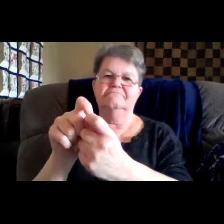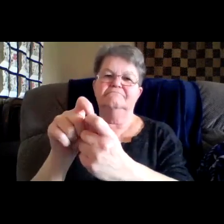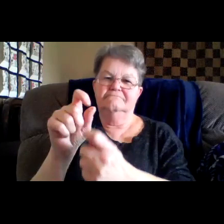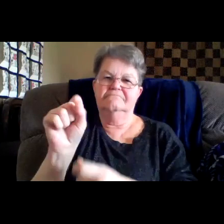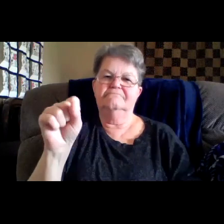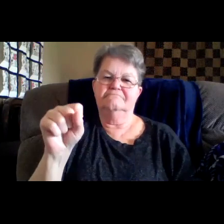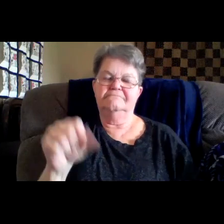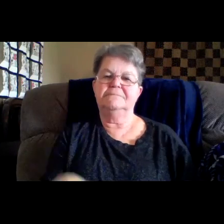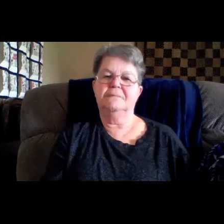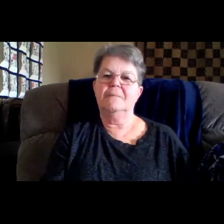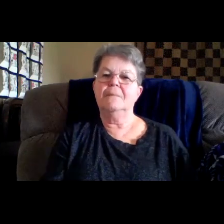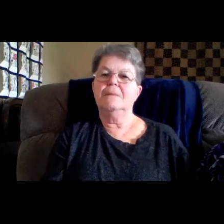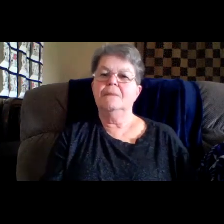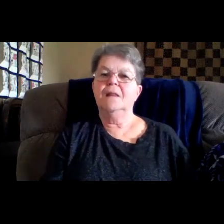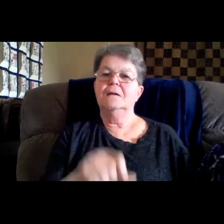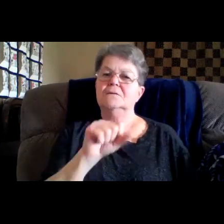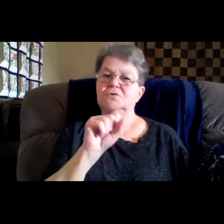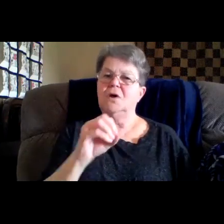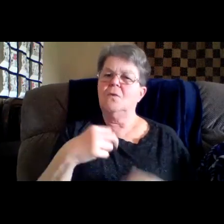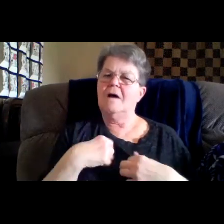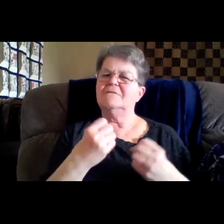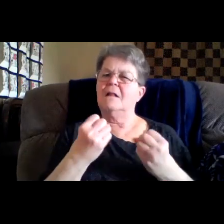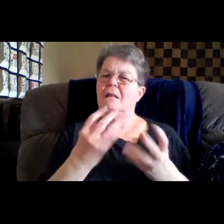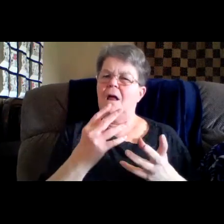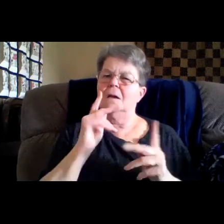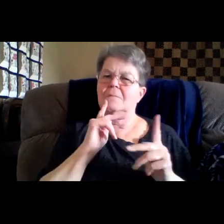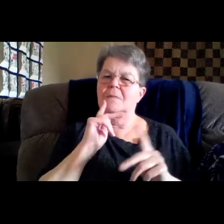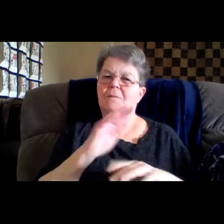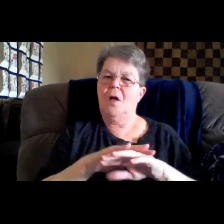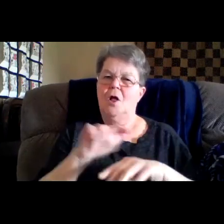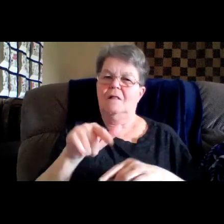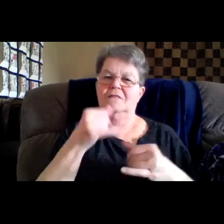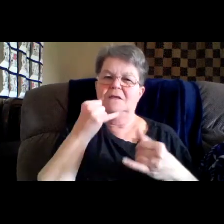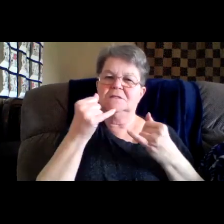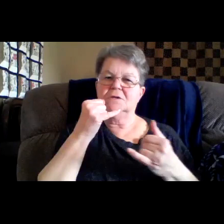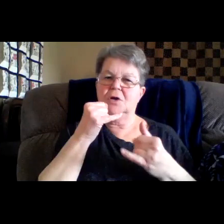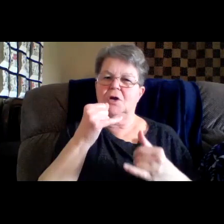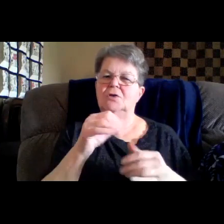[Tina] Okay. So we've got a lot of people on this call that do this work every day.